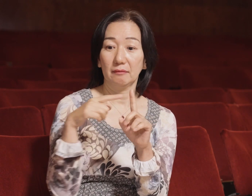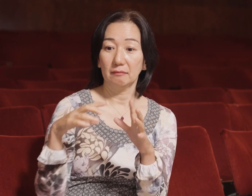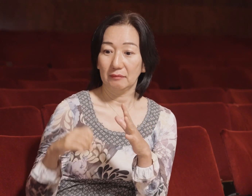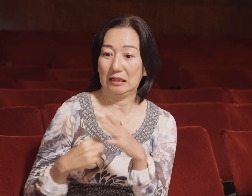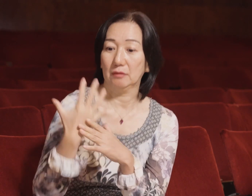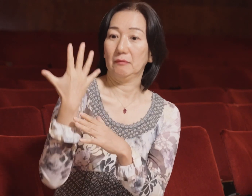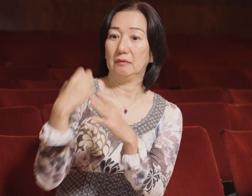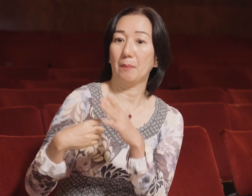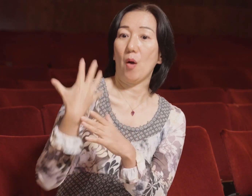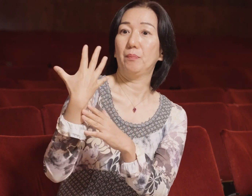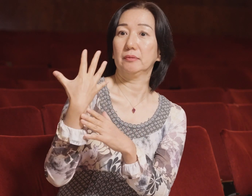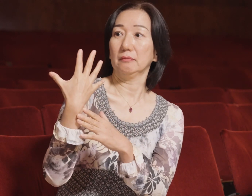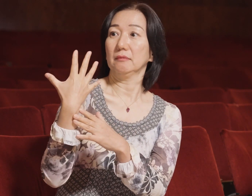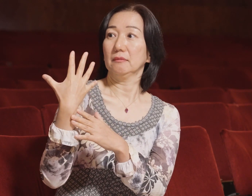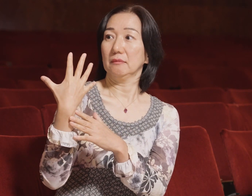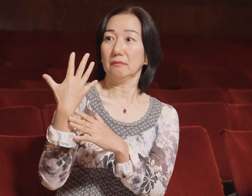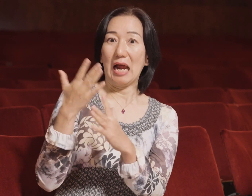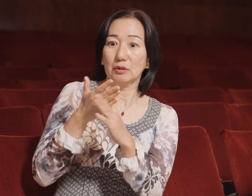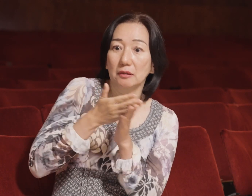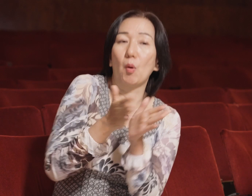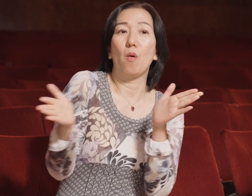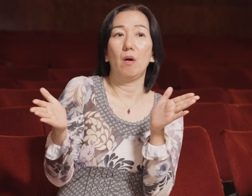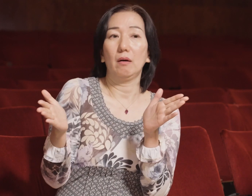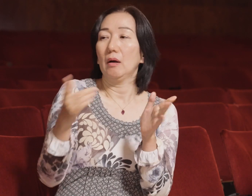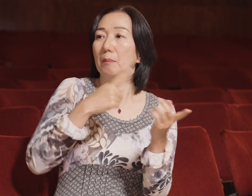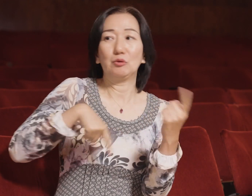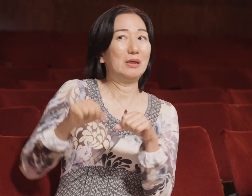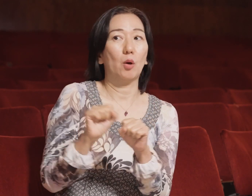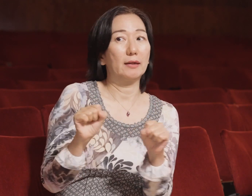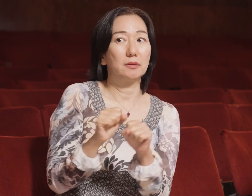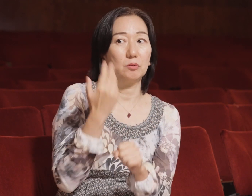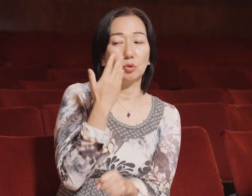obviously it can be a positive thing and you can develop growth from that.